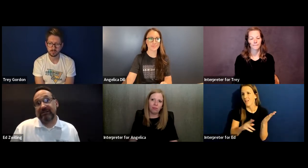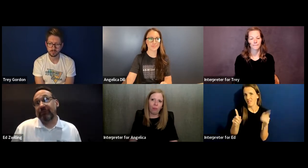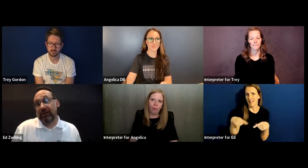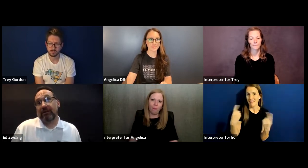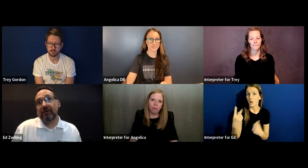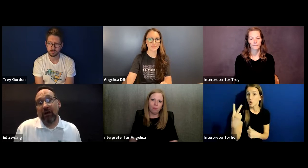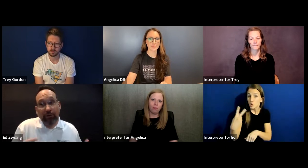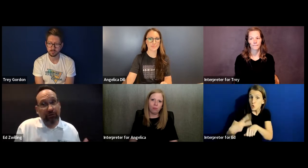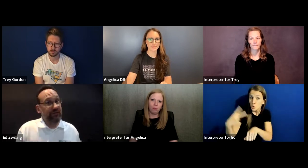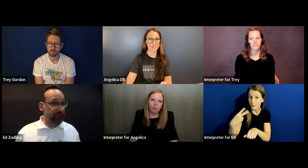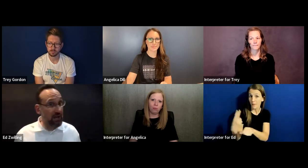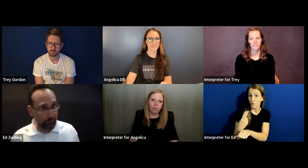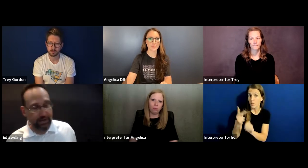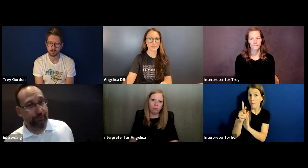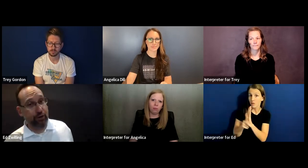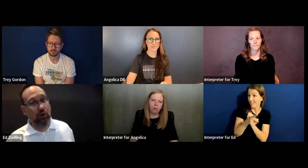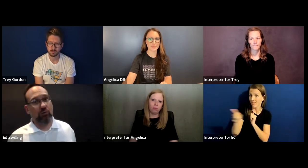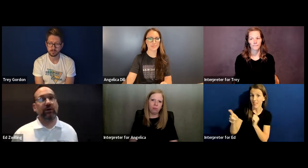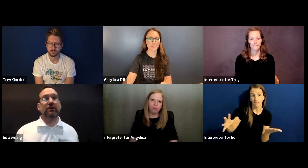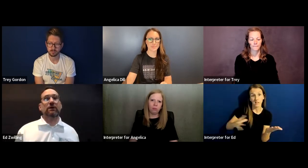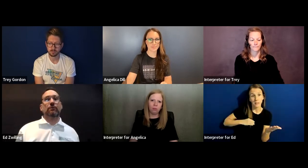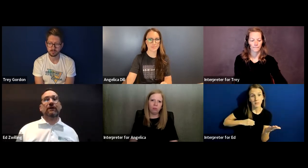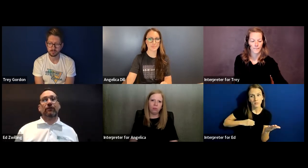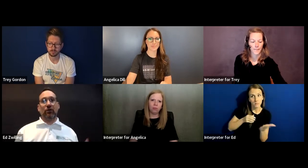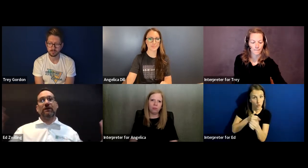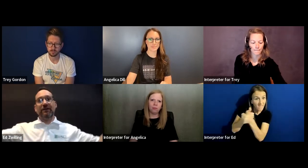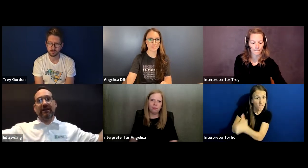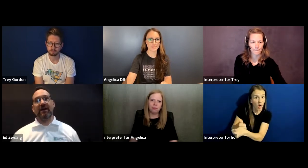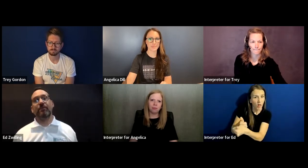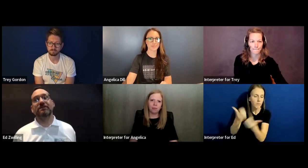accepted it now whether or not they follow it i don't know but they've agreed that yeah that makes